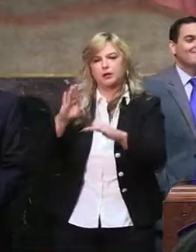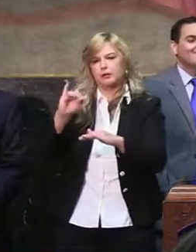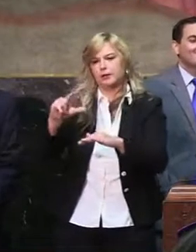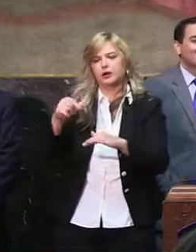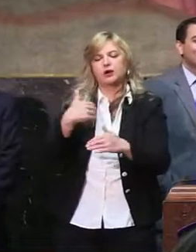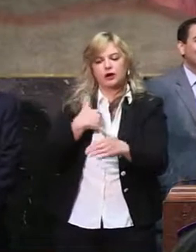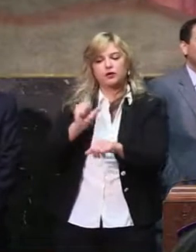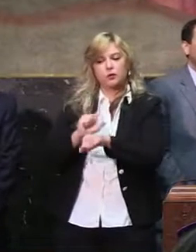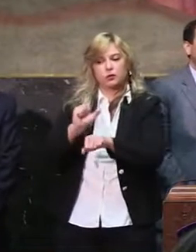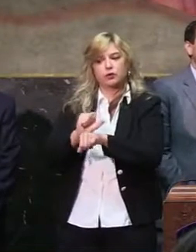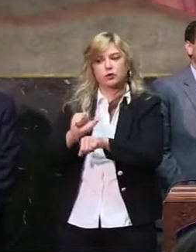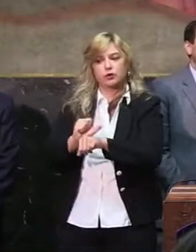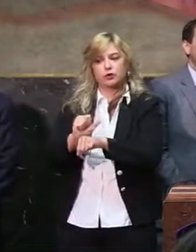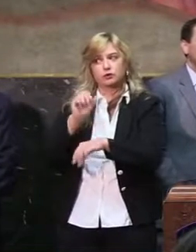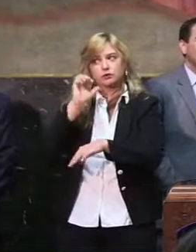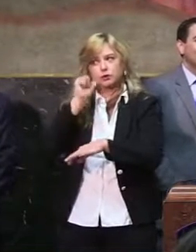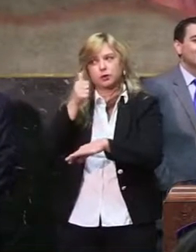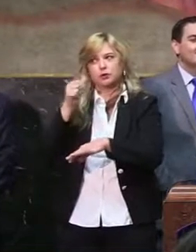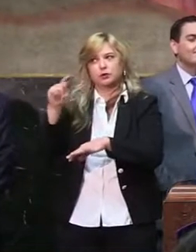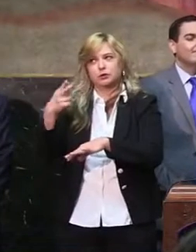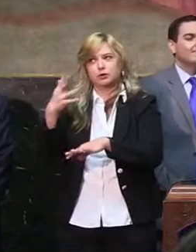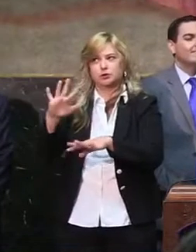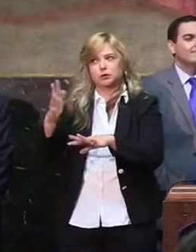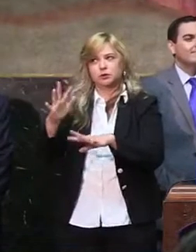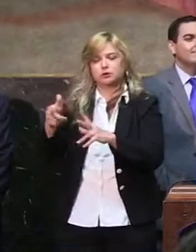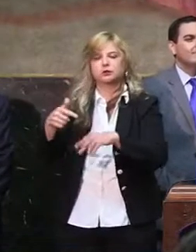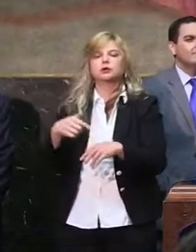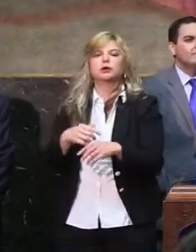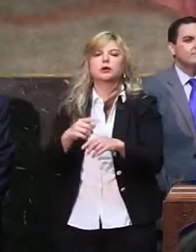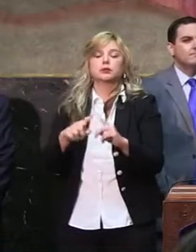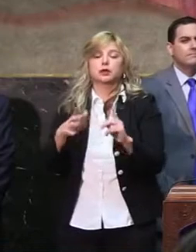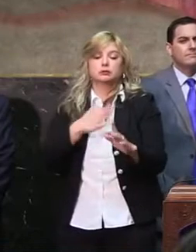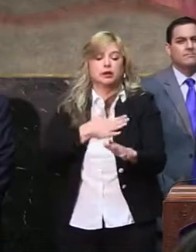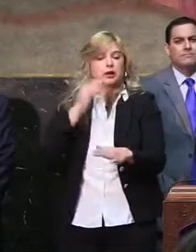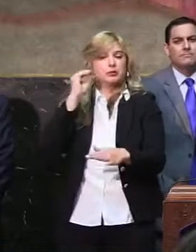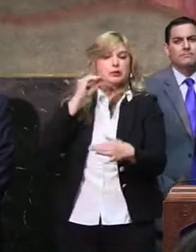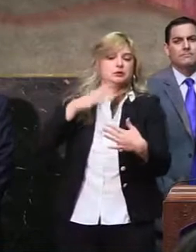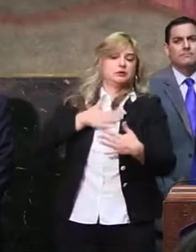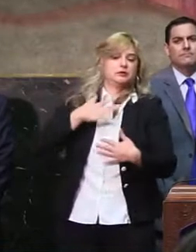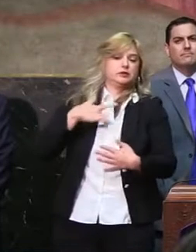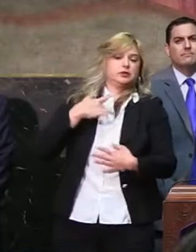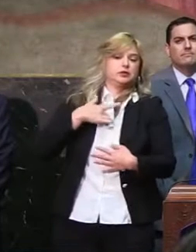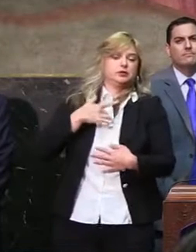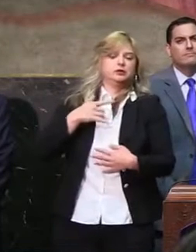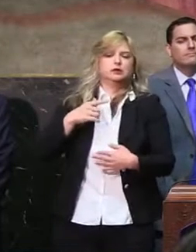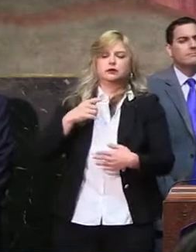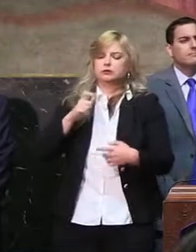be the tomorrow, Thursday, but you know in my opinion this is the biggest step I've been in this business a long time